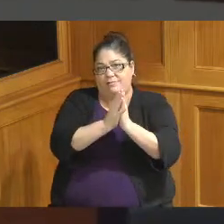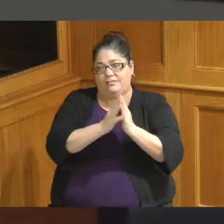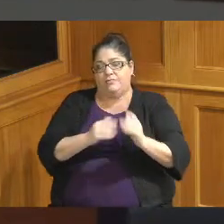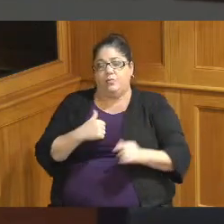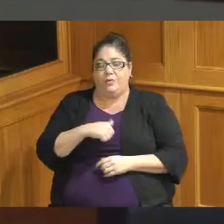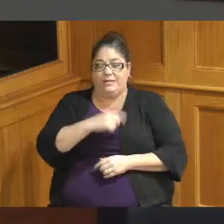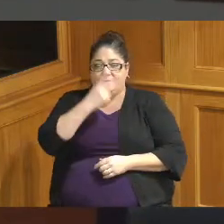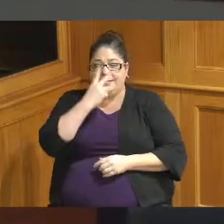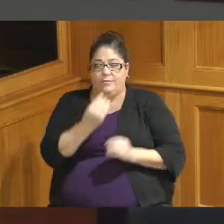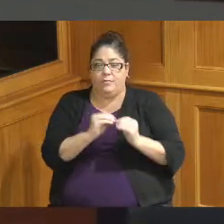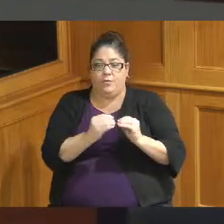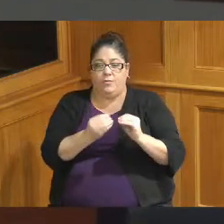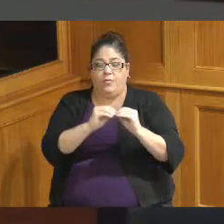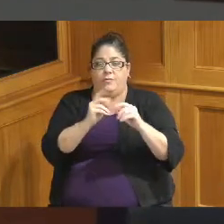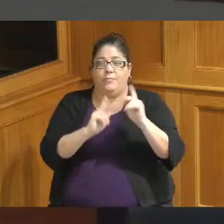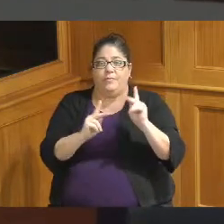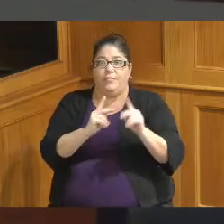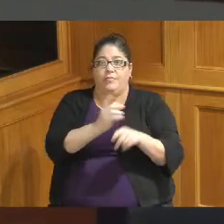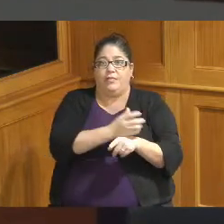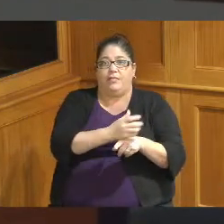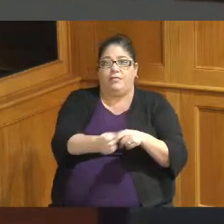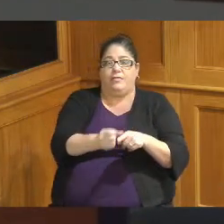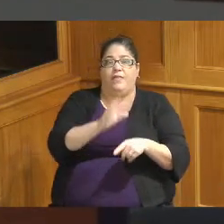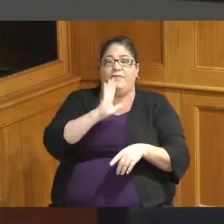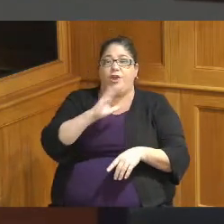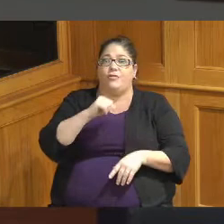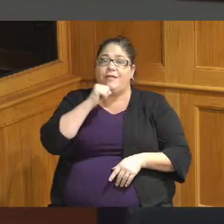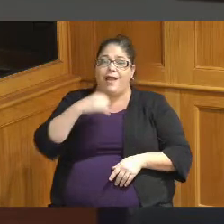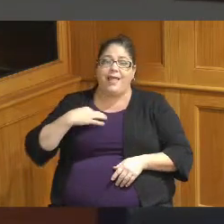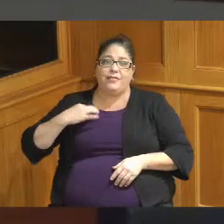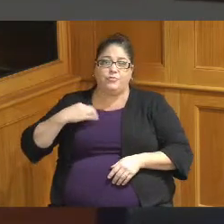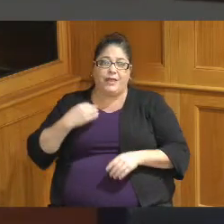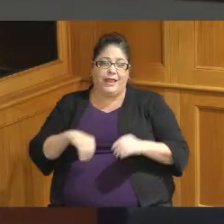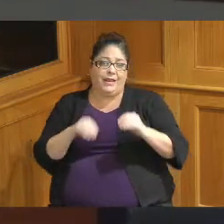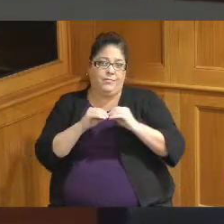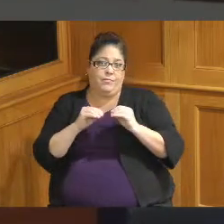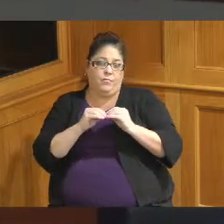more and more people exhaust their eligibility so what's the percentage Associated what's